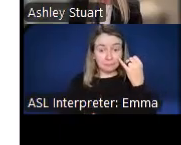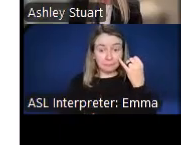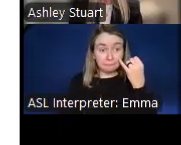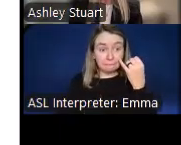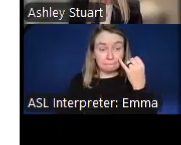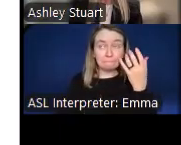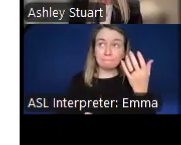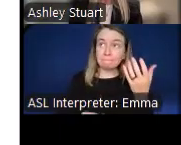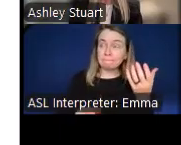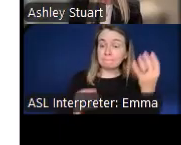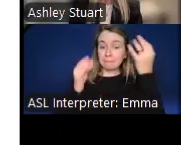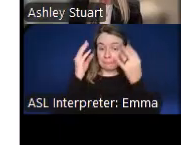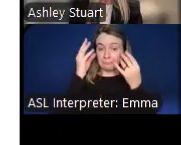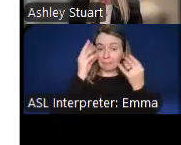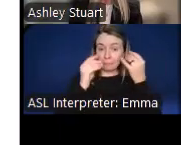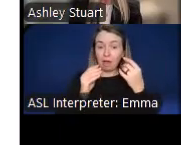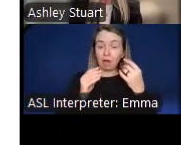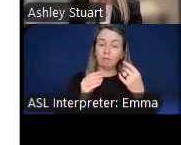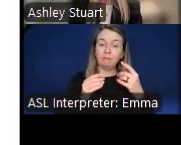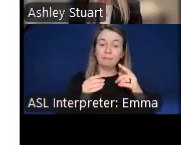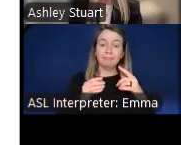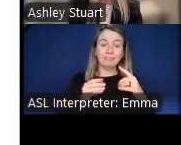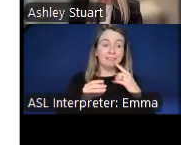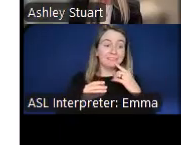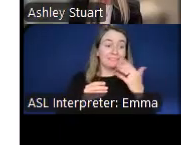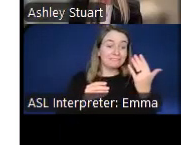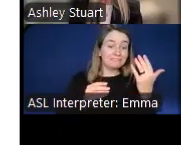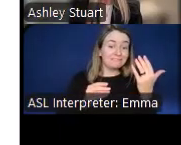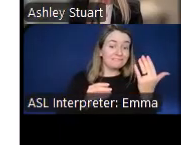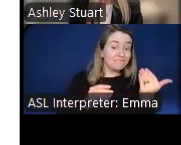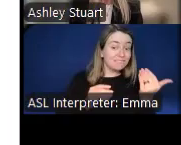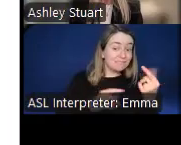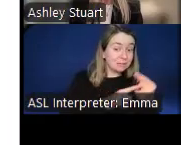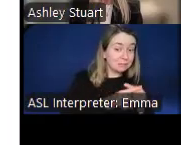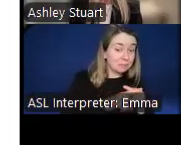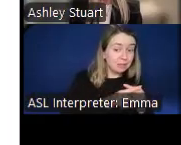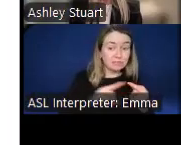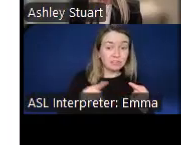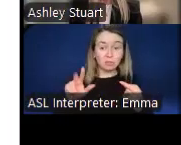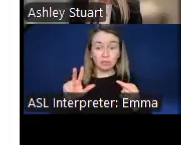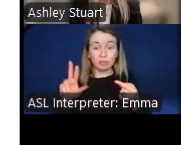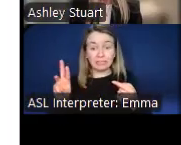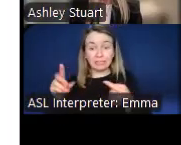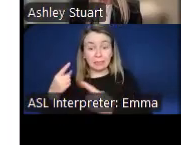about the period from 15 to 36 months, it's really defined by